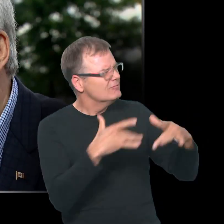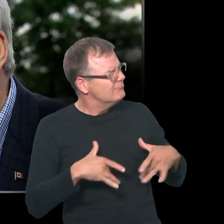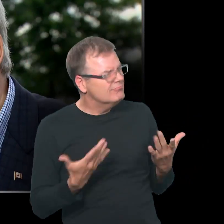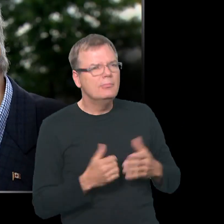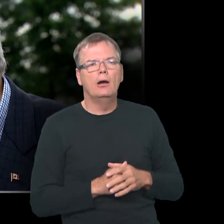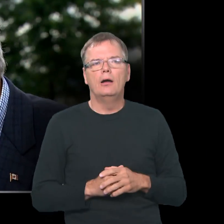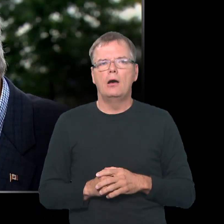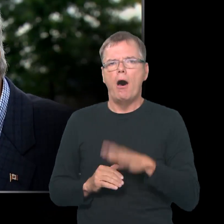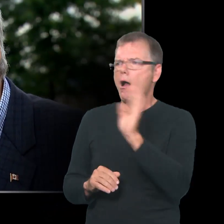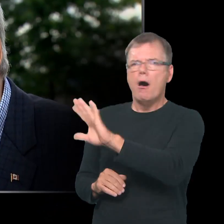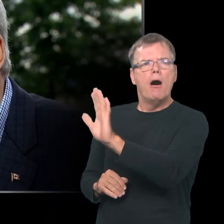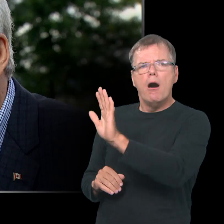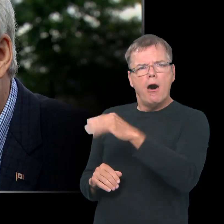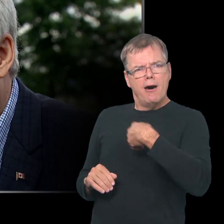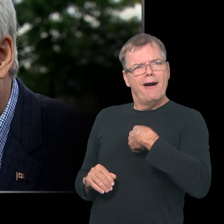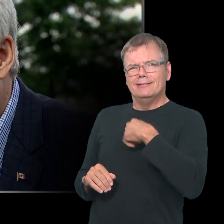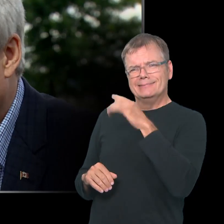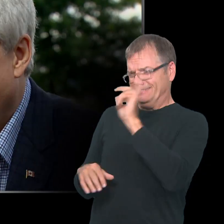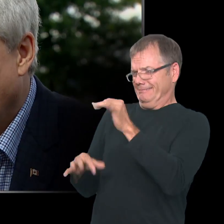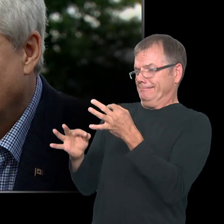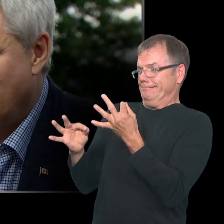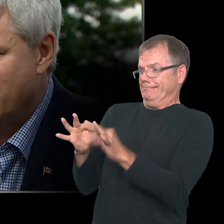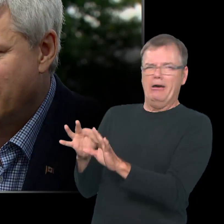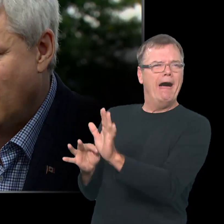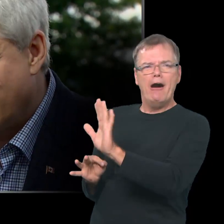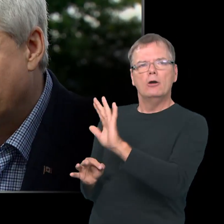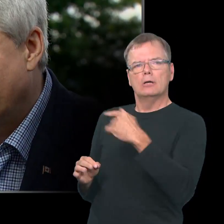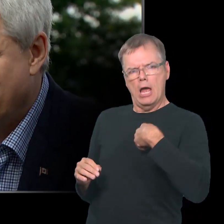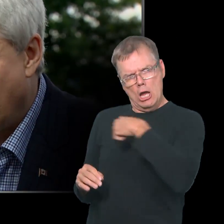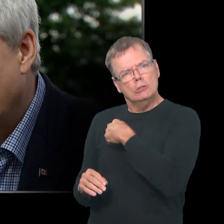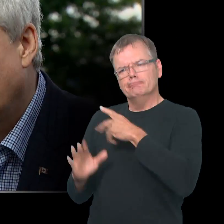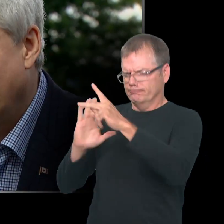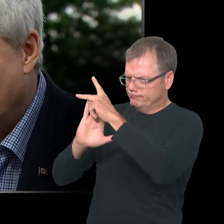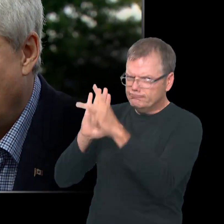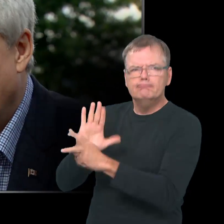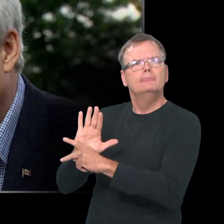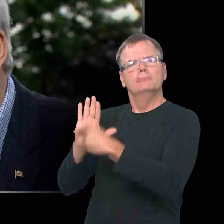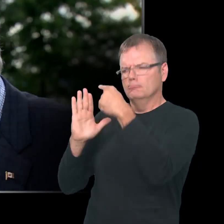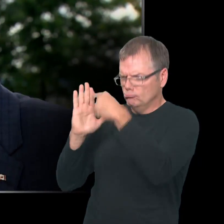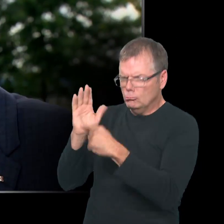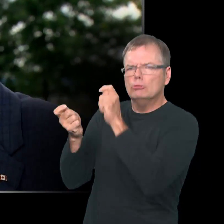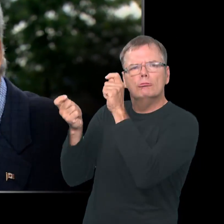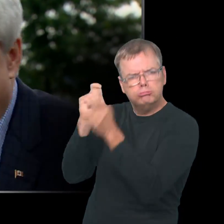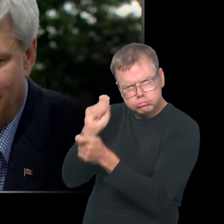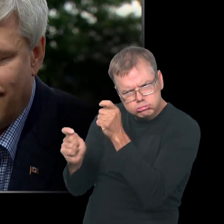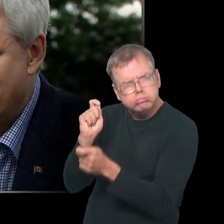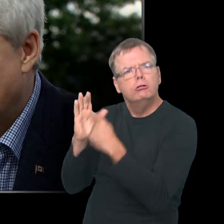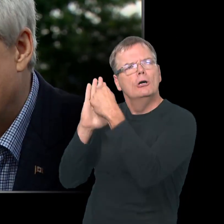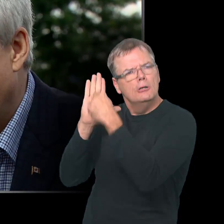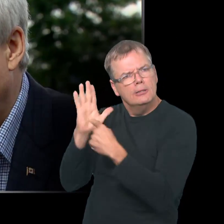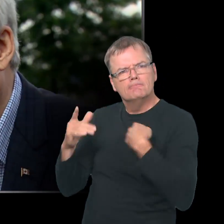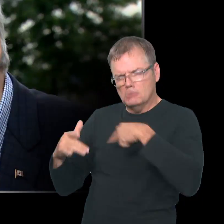How do you campaign in that kind of atmosphere? Well, look, I wouldn't quite simplify it that much, Peter. We are obviously constantly modifying,